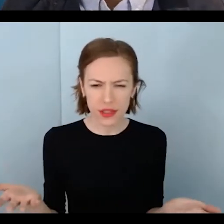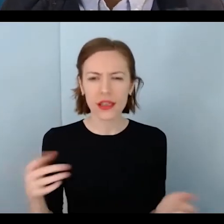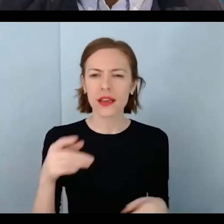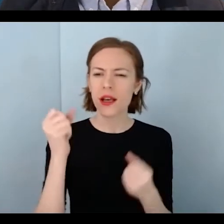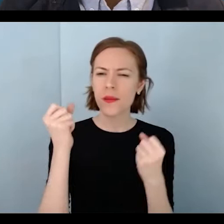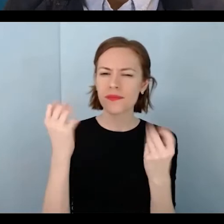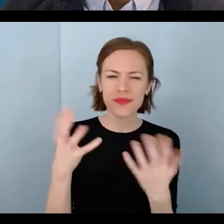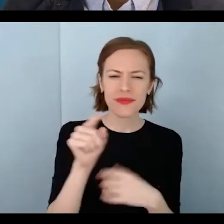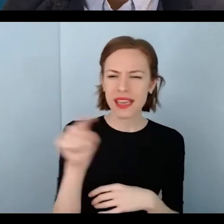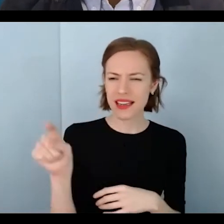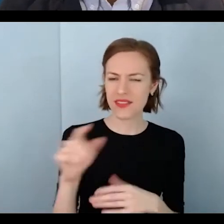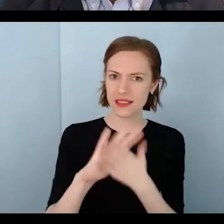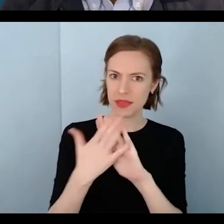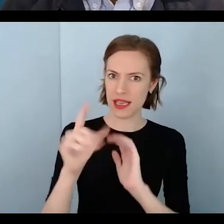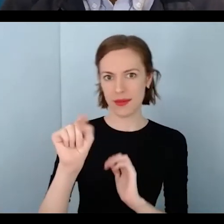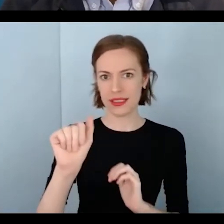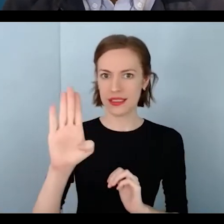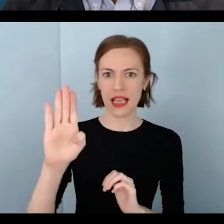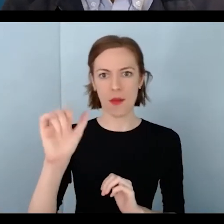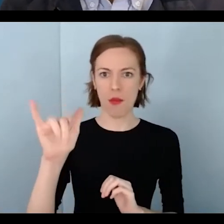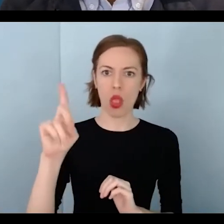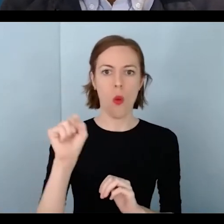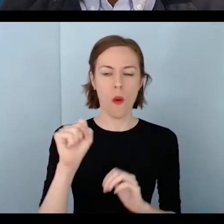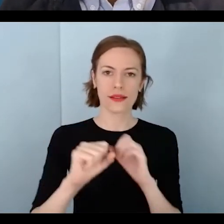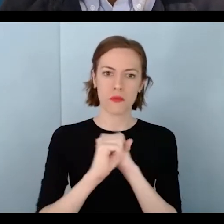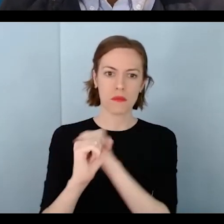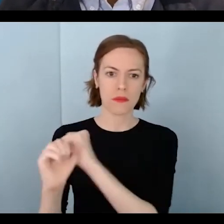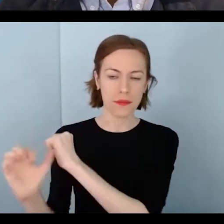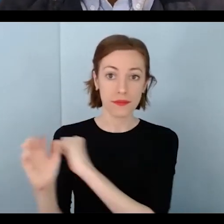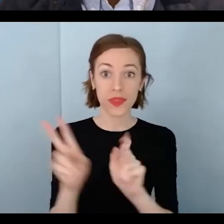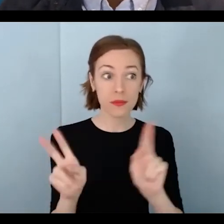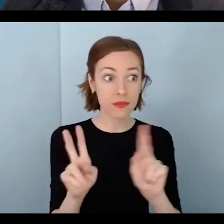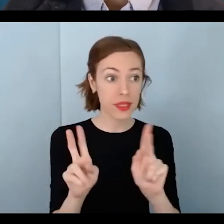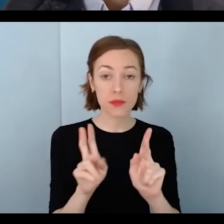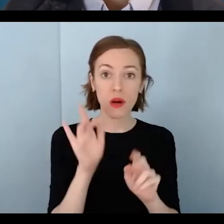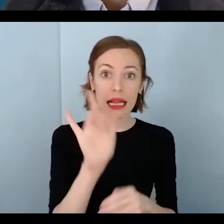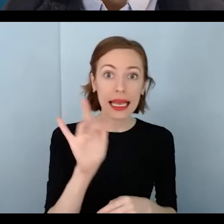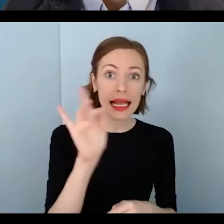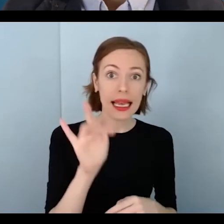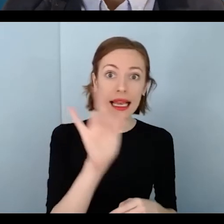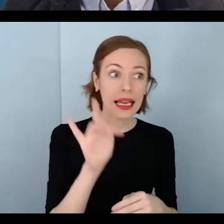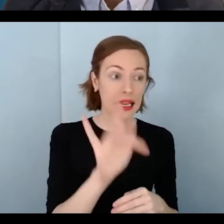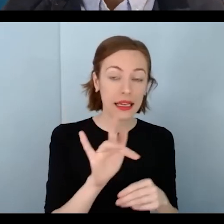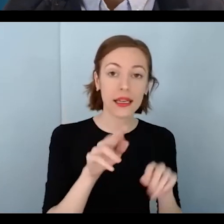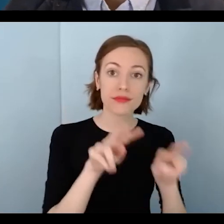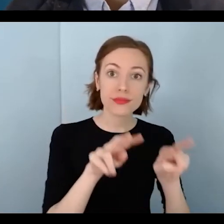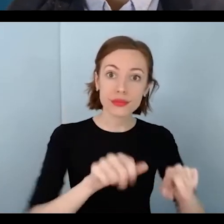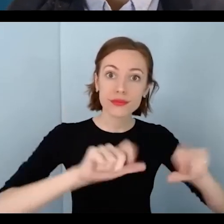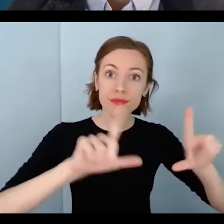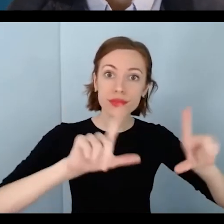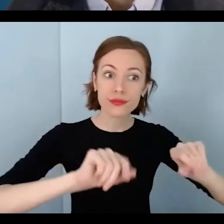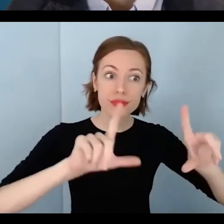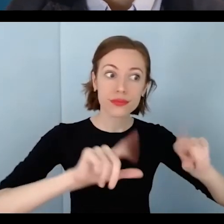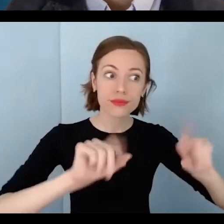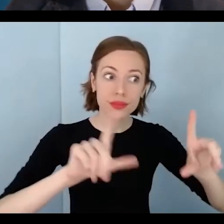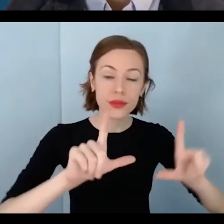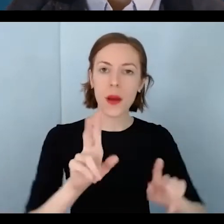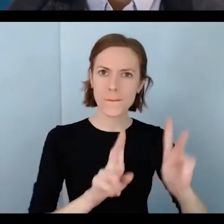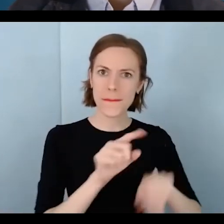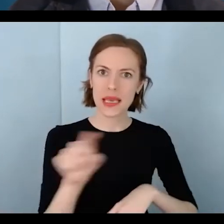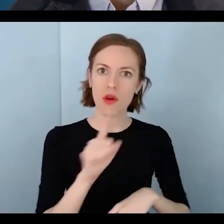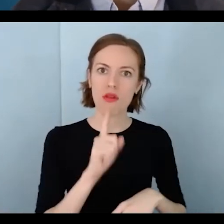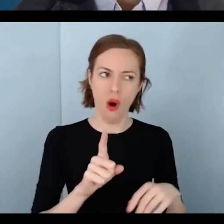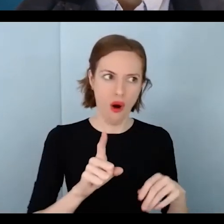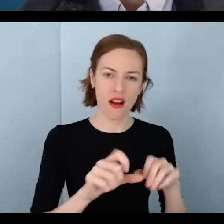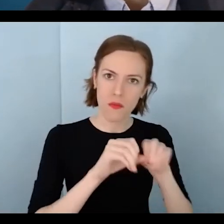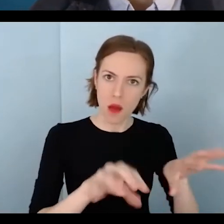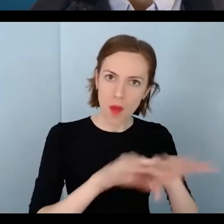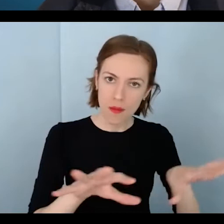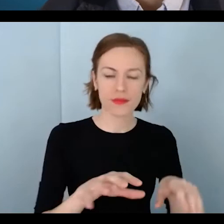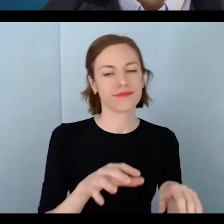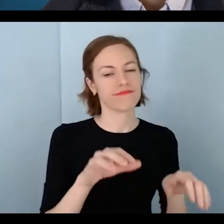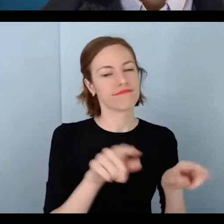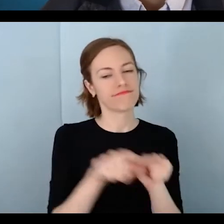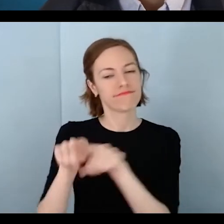People want it. And just like these businesses are supporting this misinformation. So is right its algorithm and managing this problem was taking a lot of work.